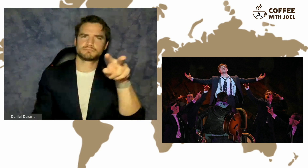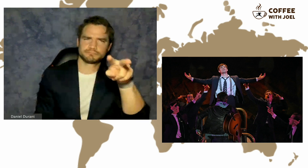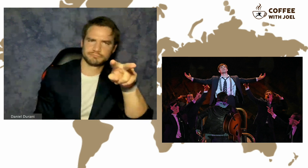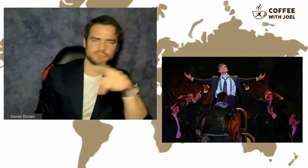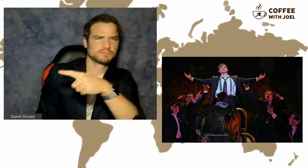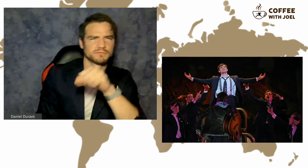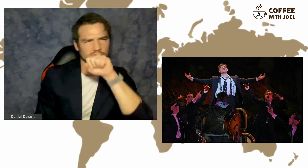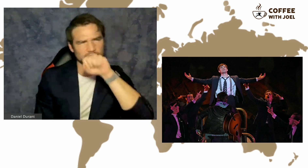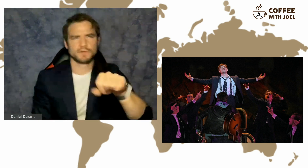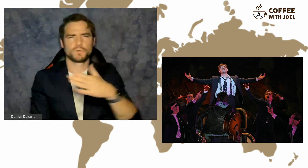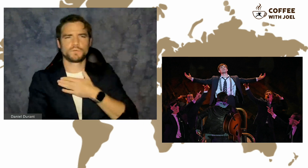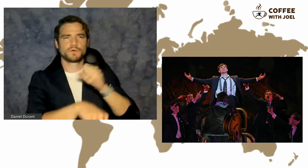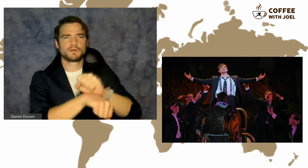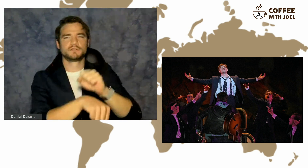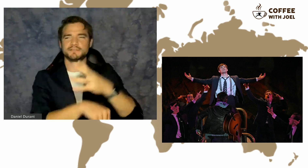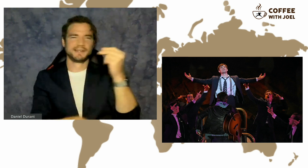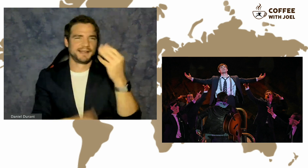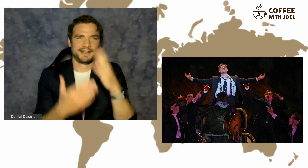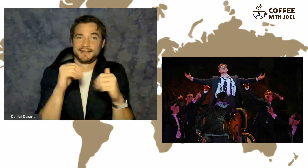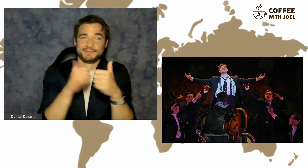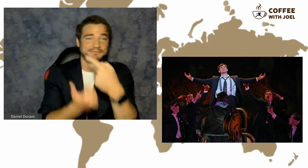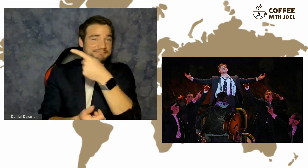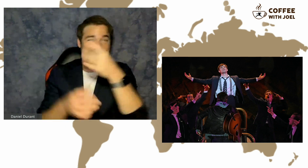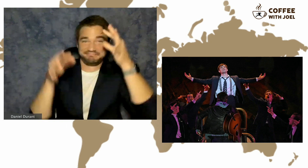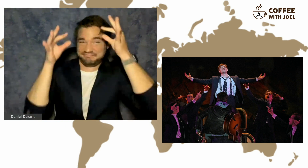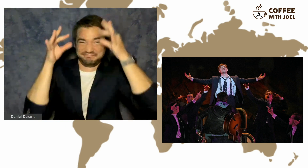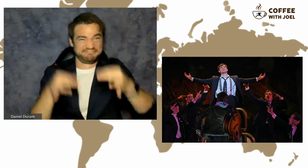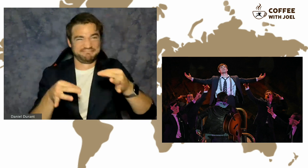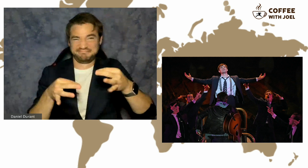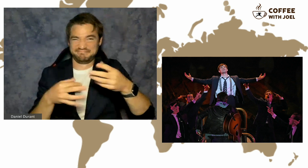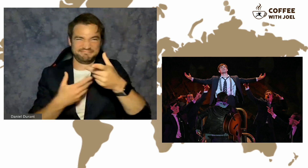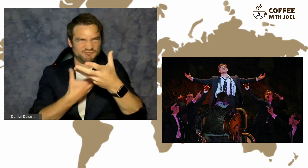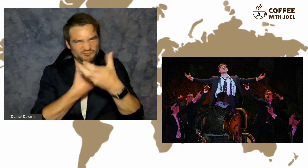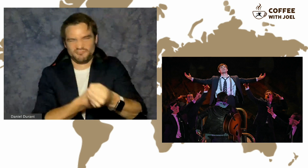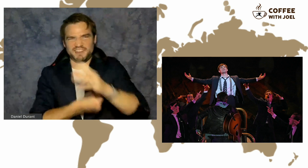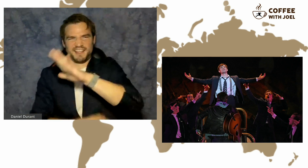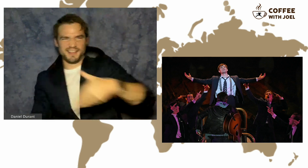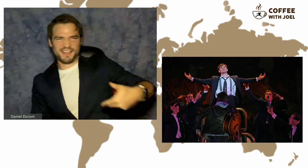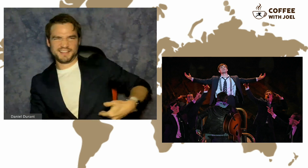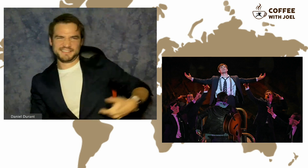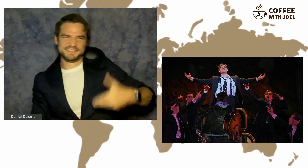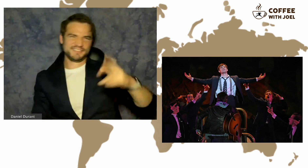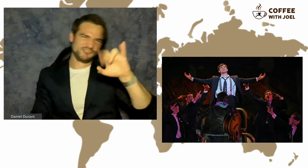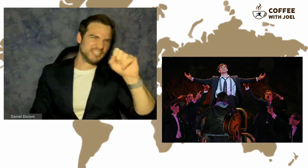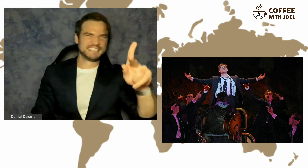The director loved my work and somehow he decided to trust his instinct